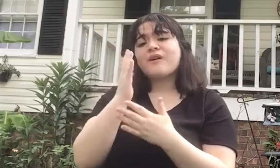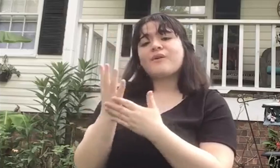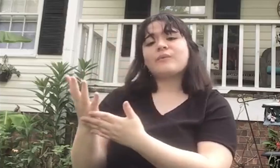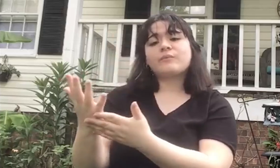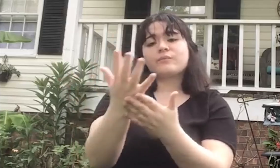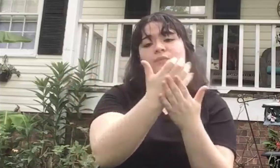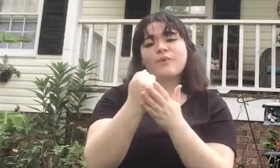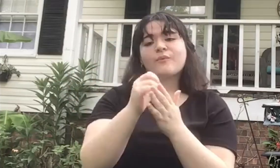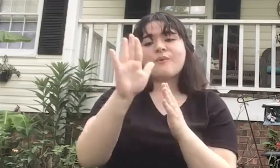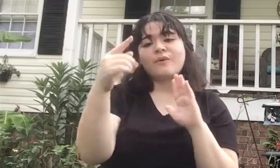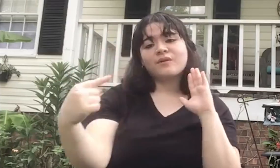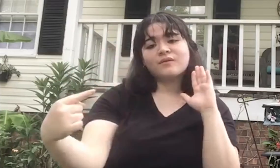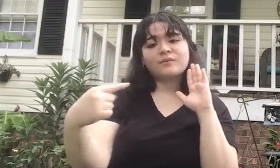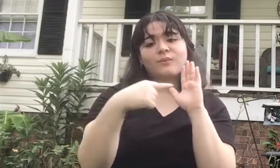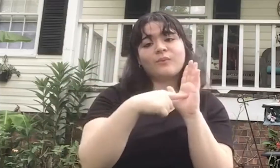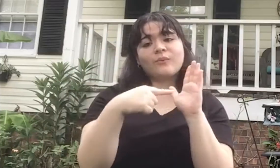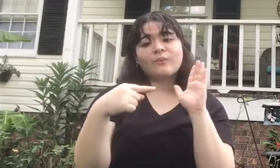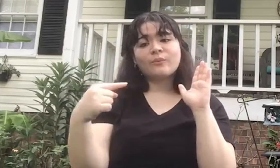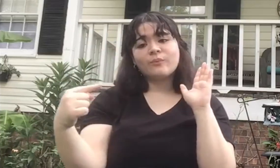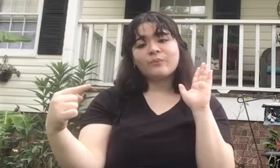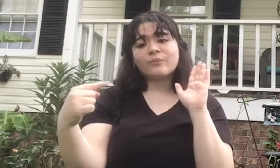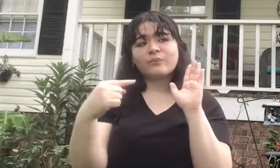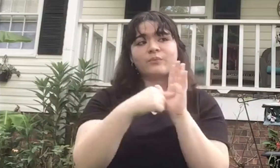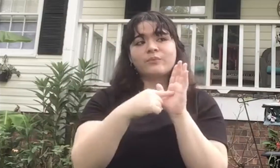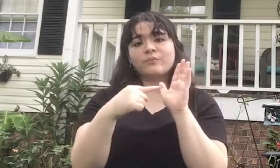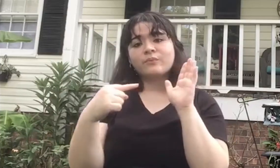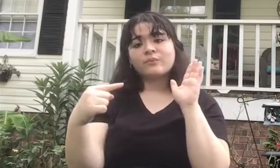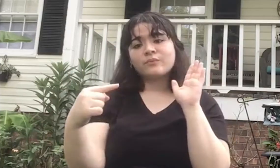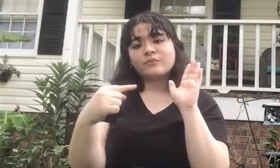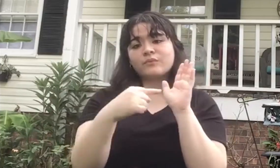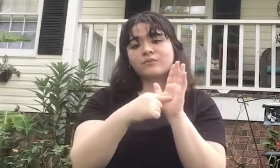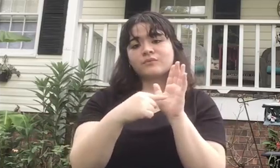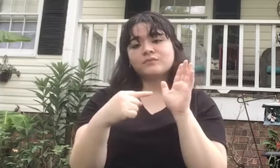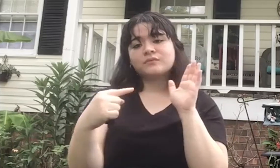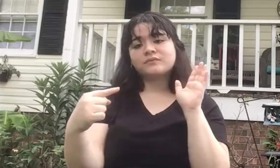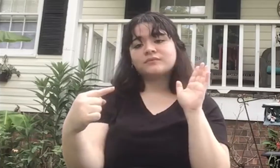And when this all is over, you'll get your payment due.